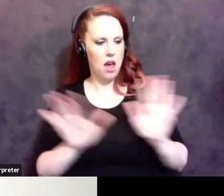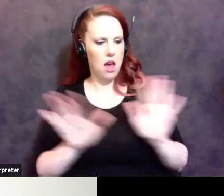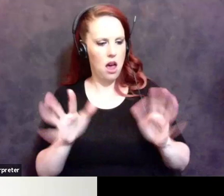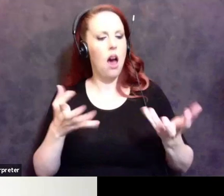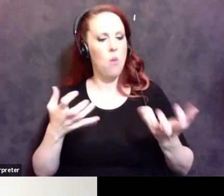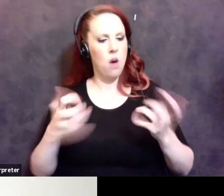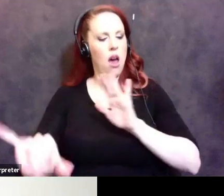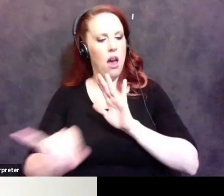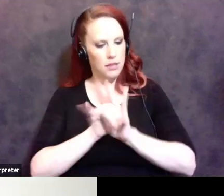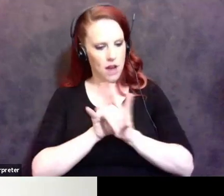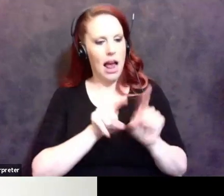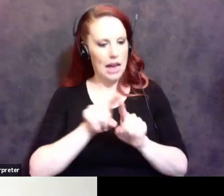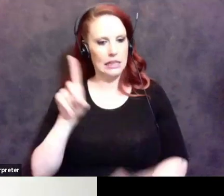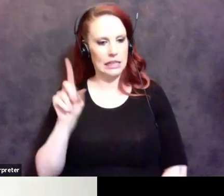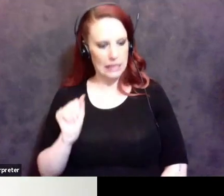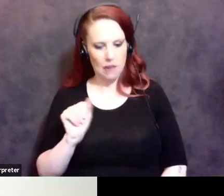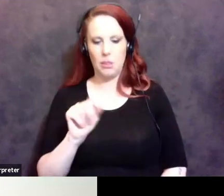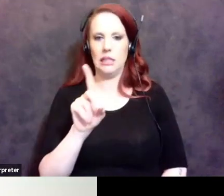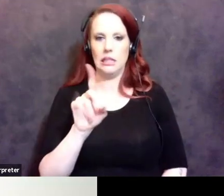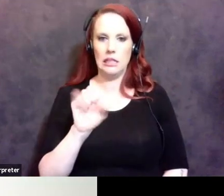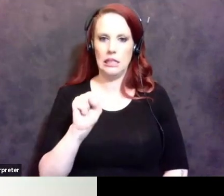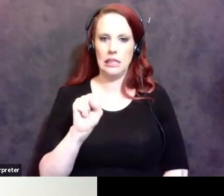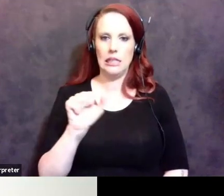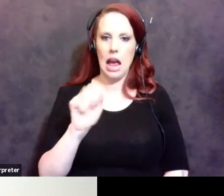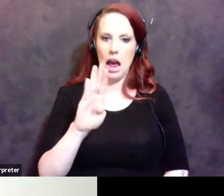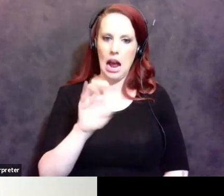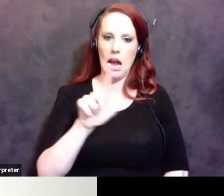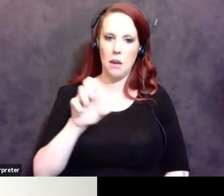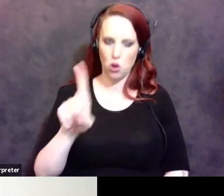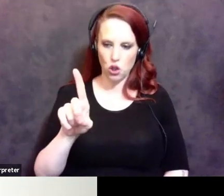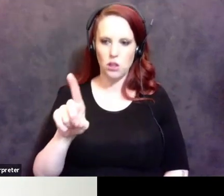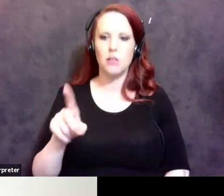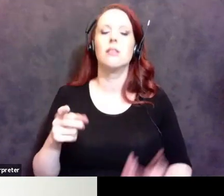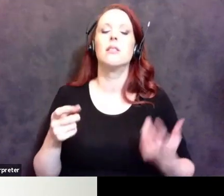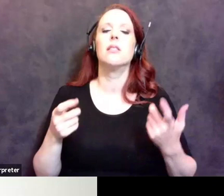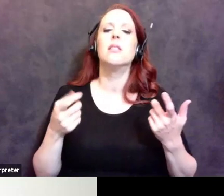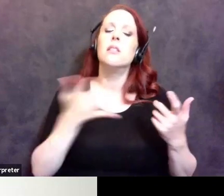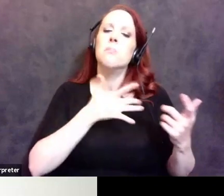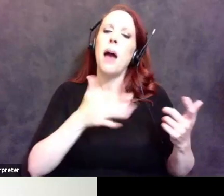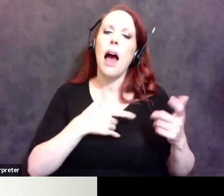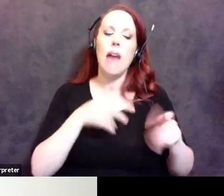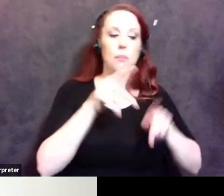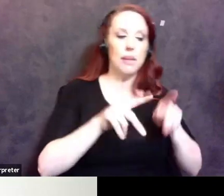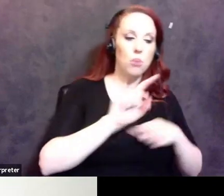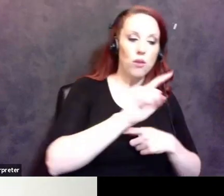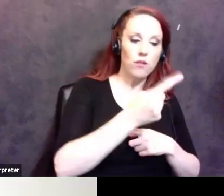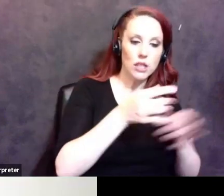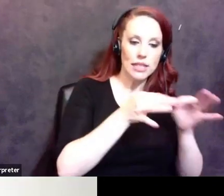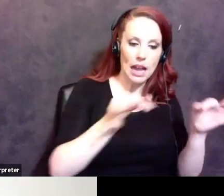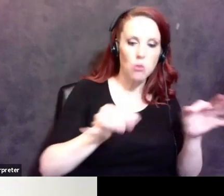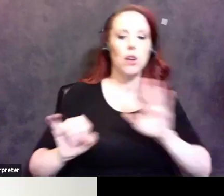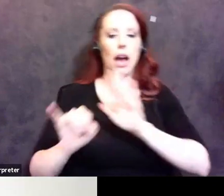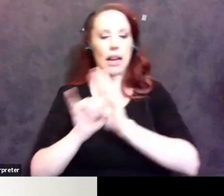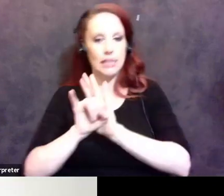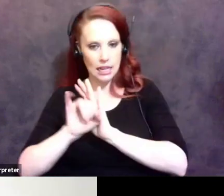as disabled. So there is this people first language versus identity first language that